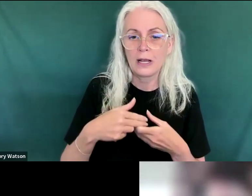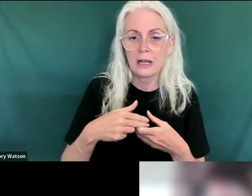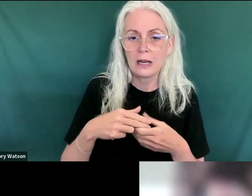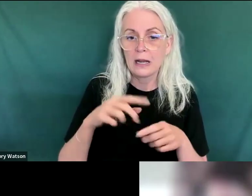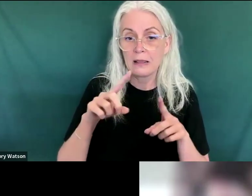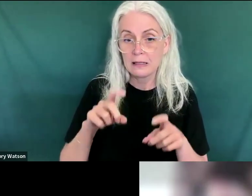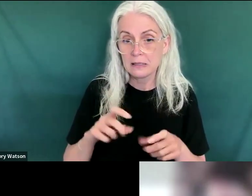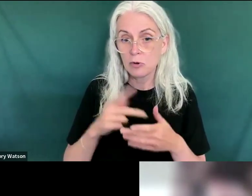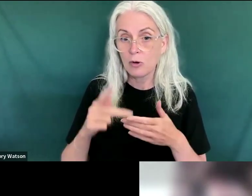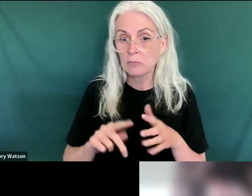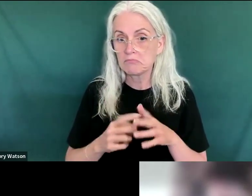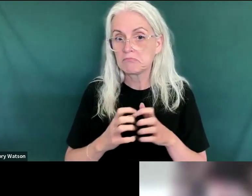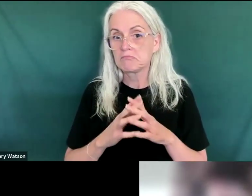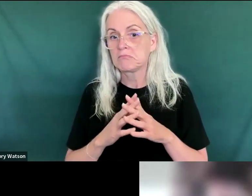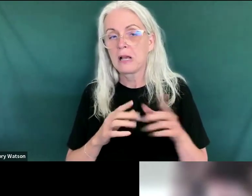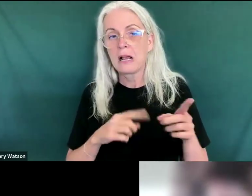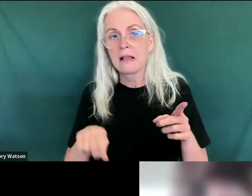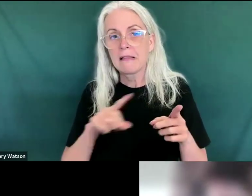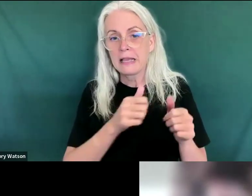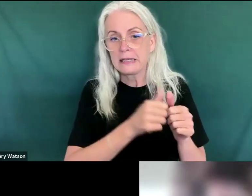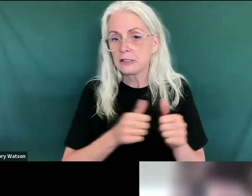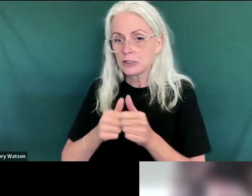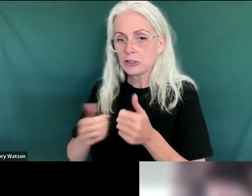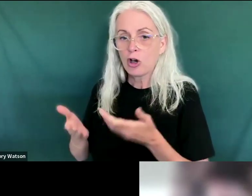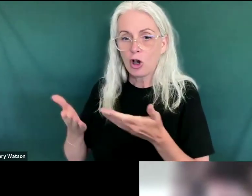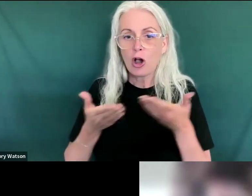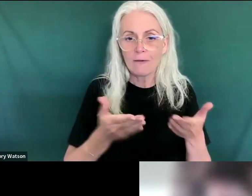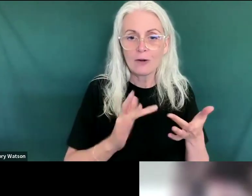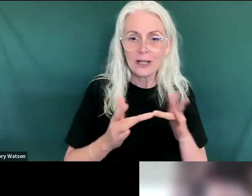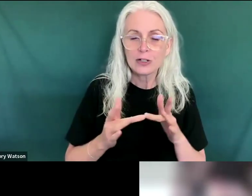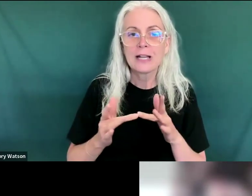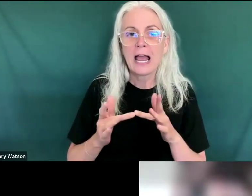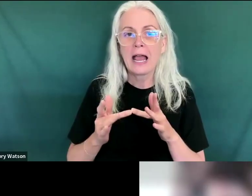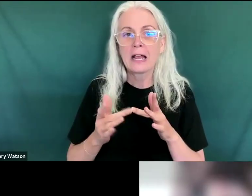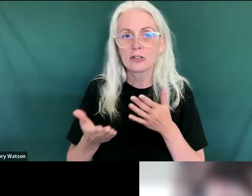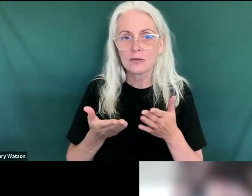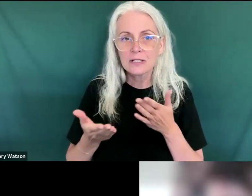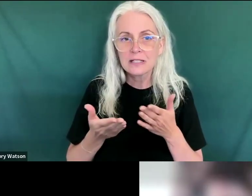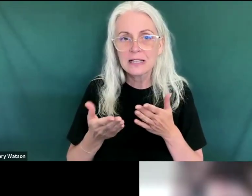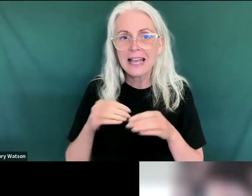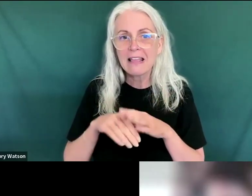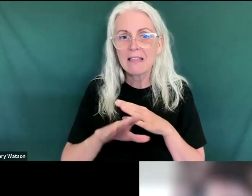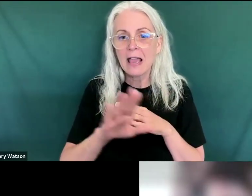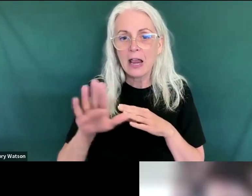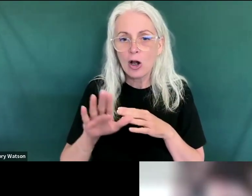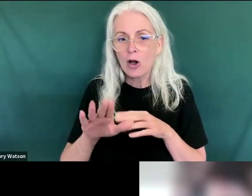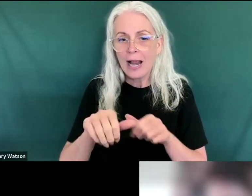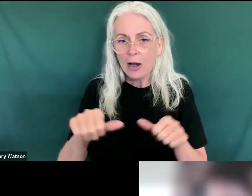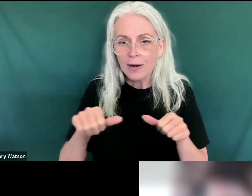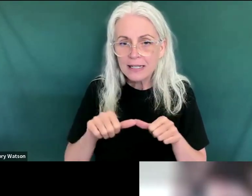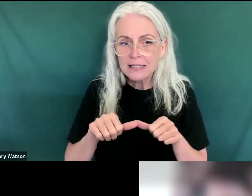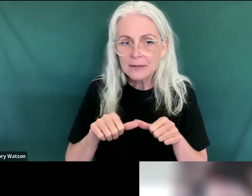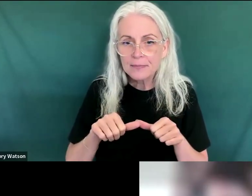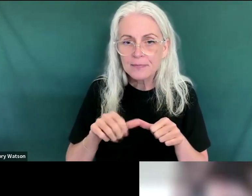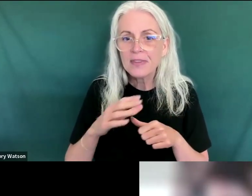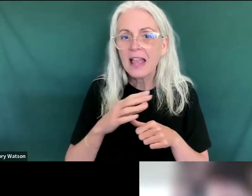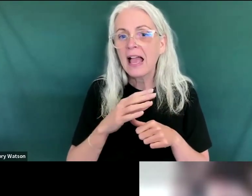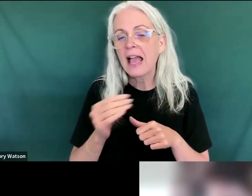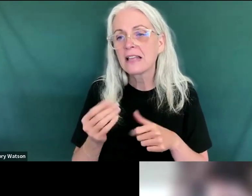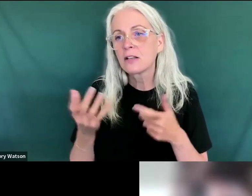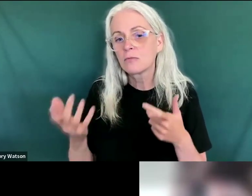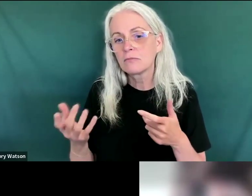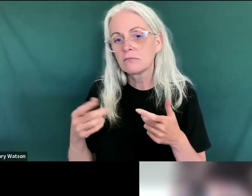Program. So, they each offer internet services in their areas, and so they,